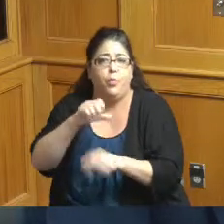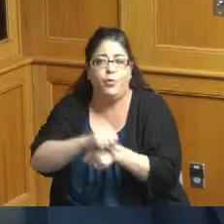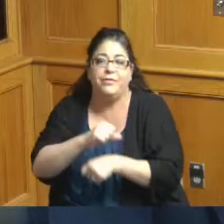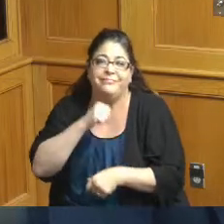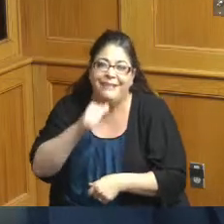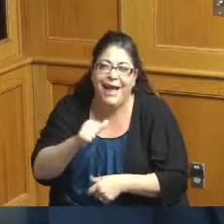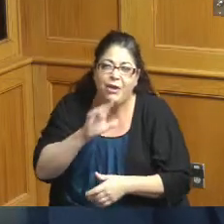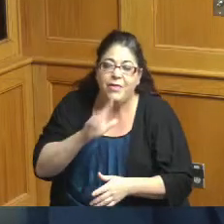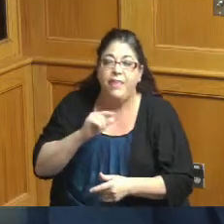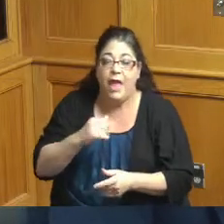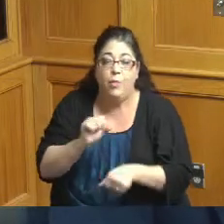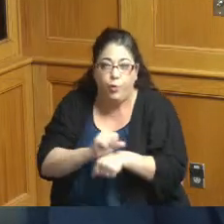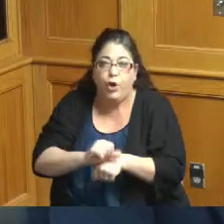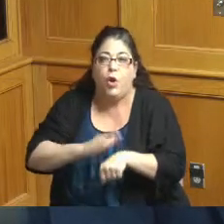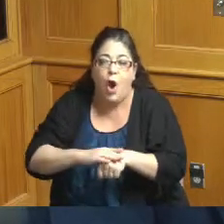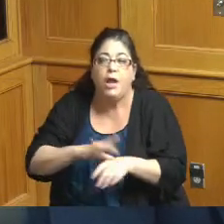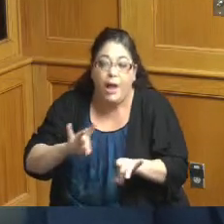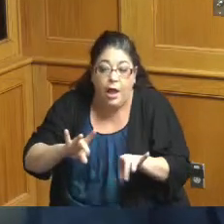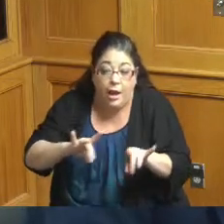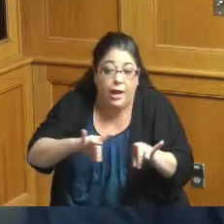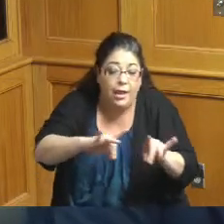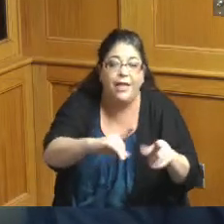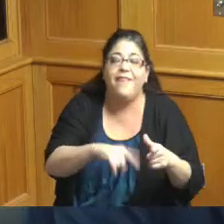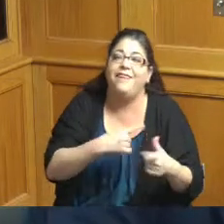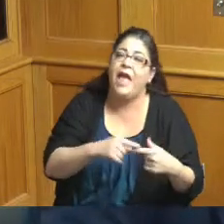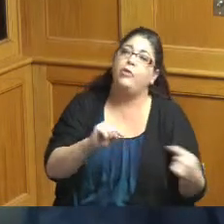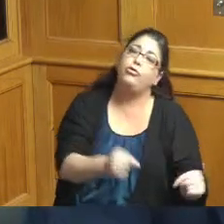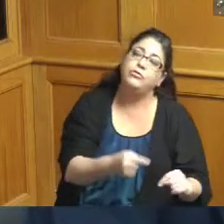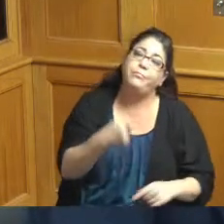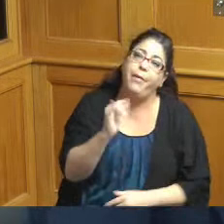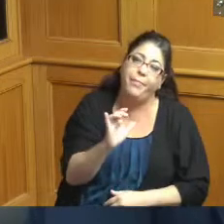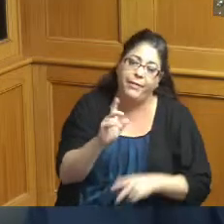are all things that hurt the public that we serve we do not want to lose any of the highly